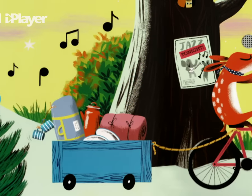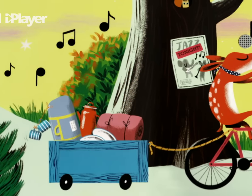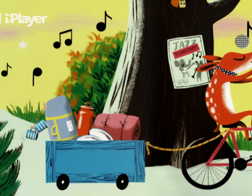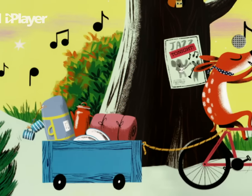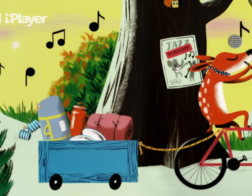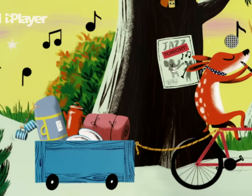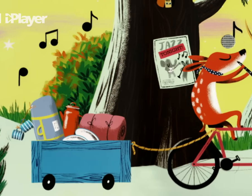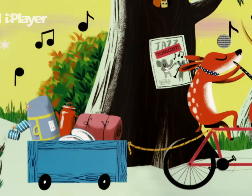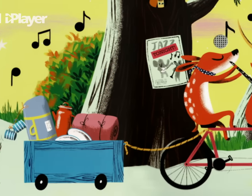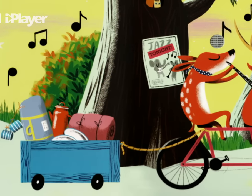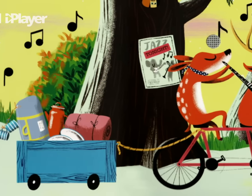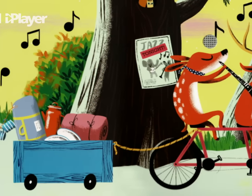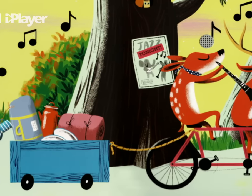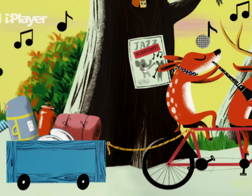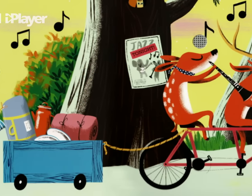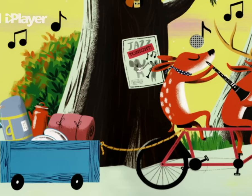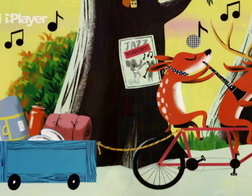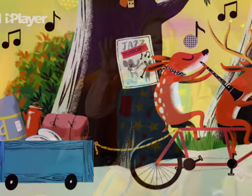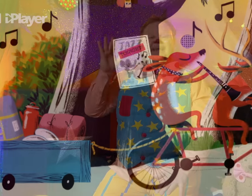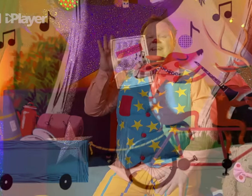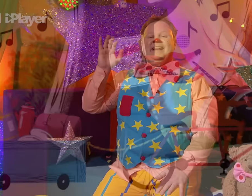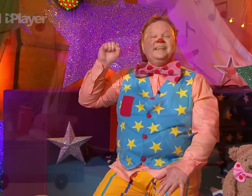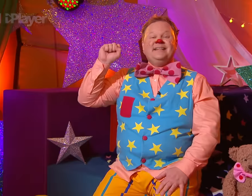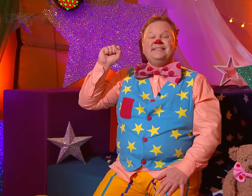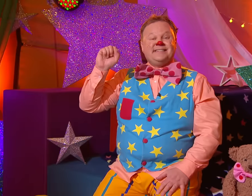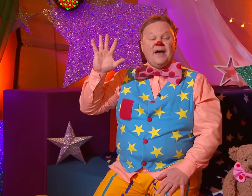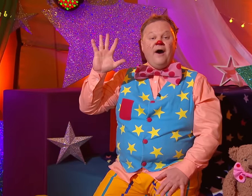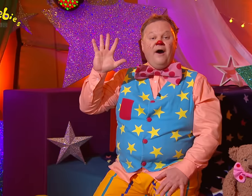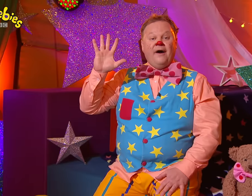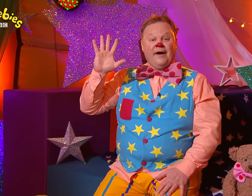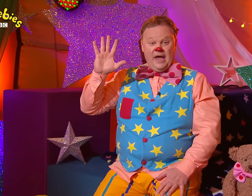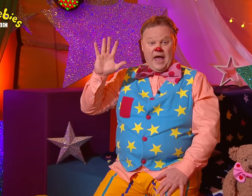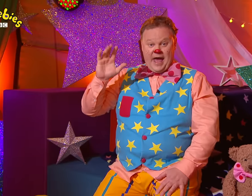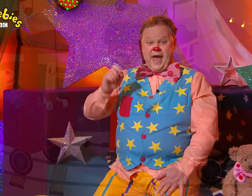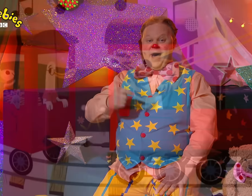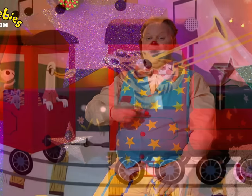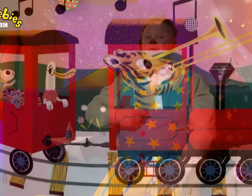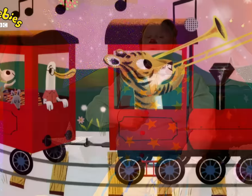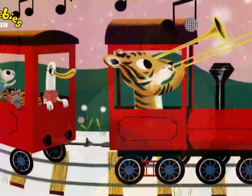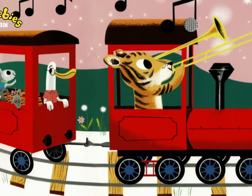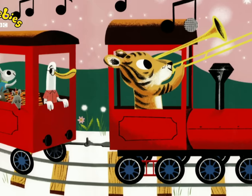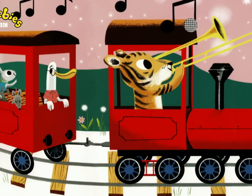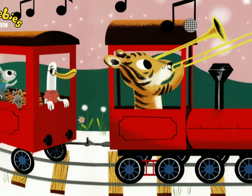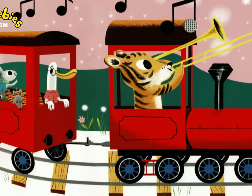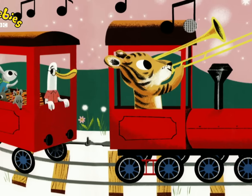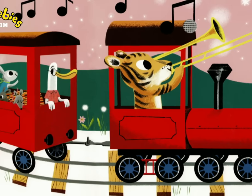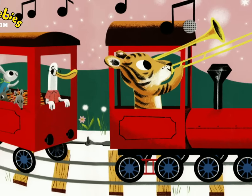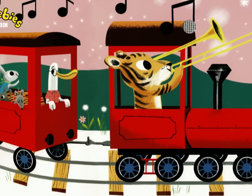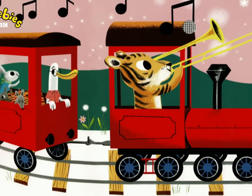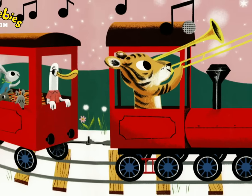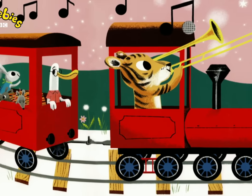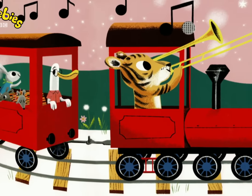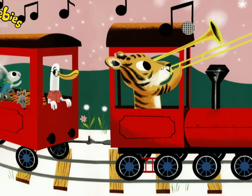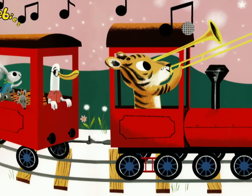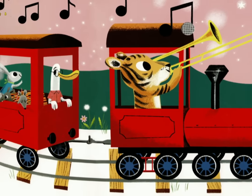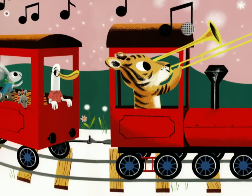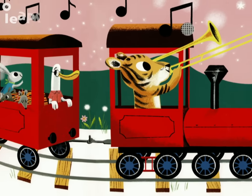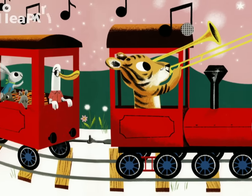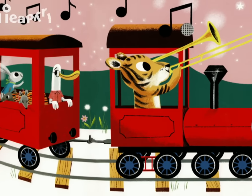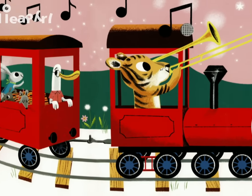twinkle twinkle little star how i wonder what you are